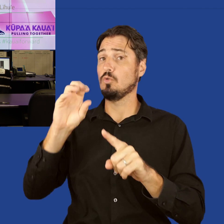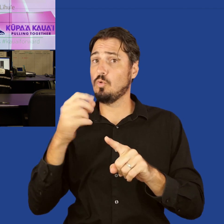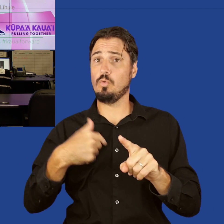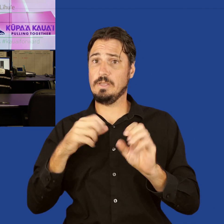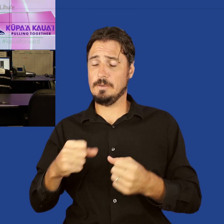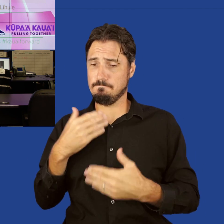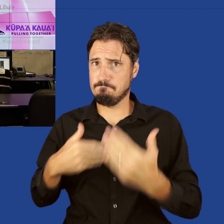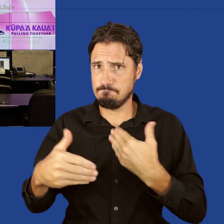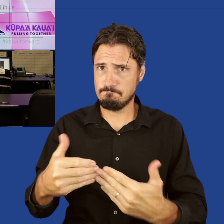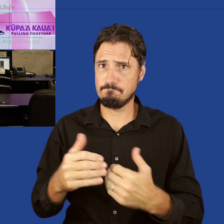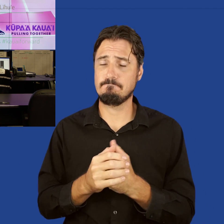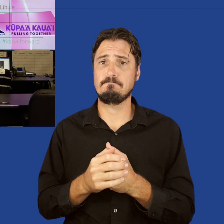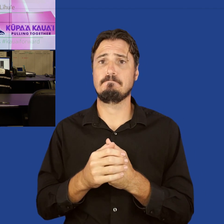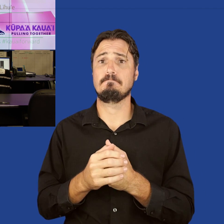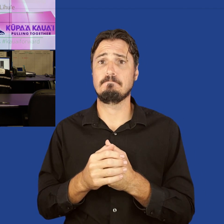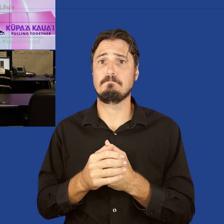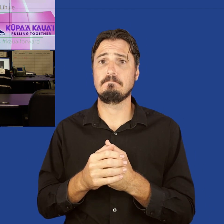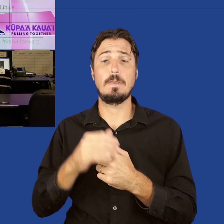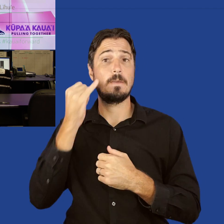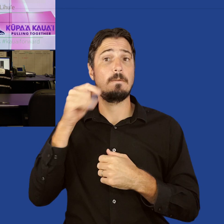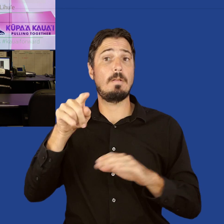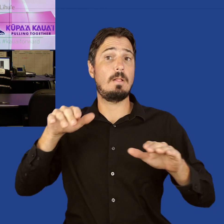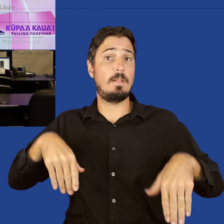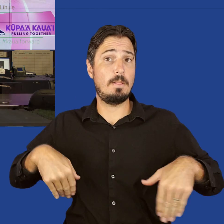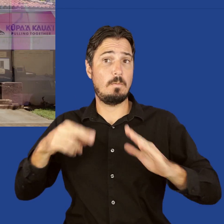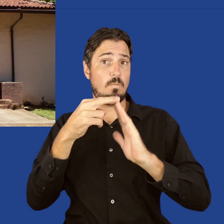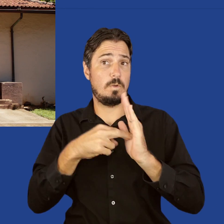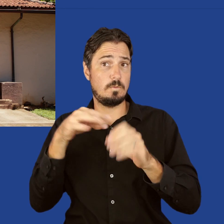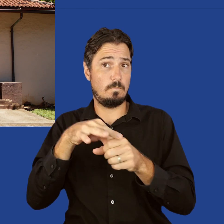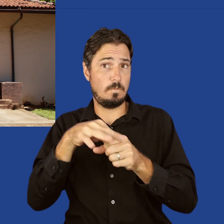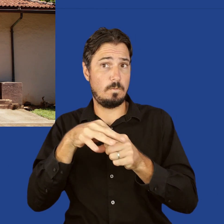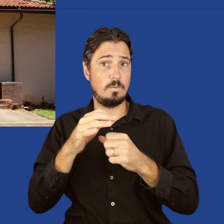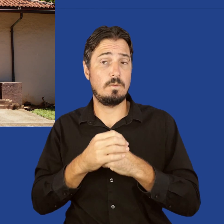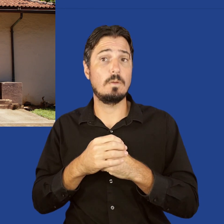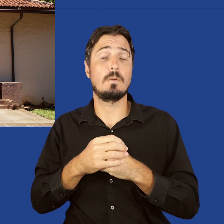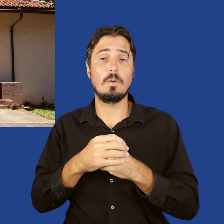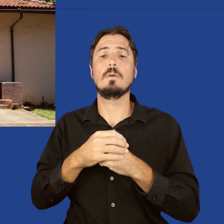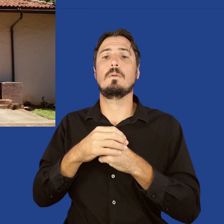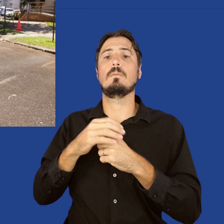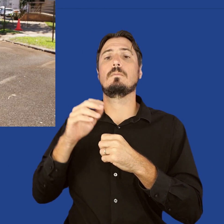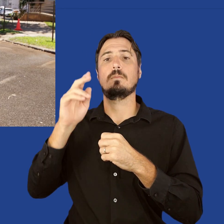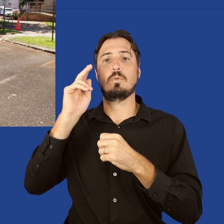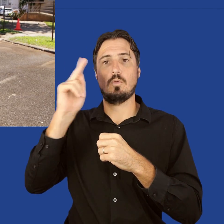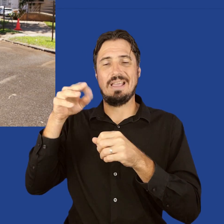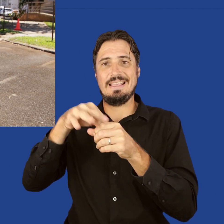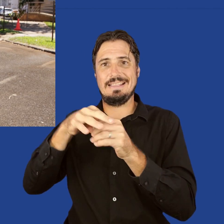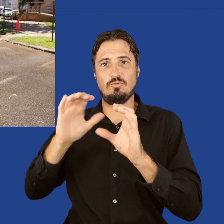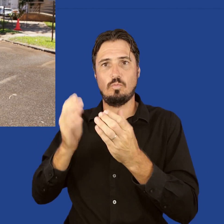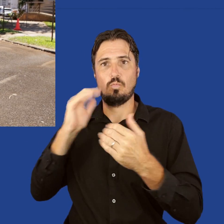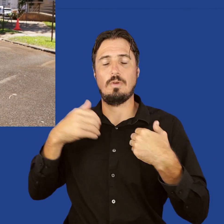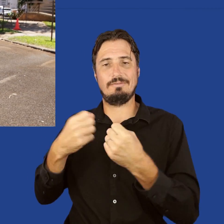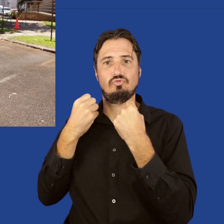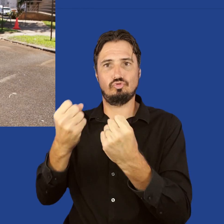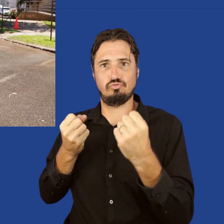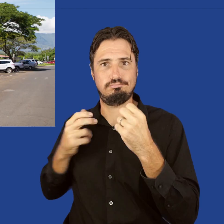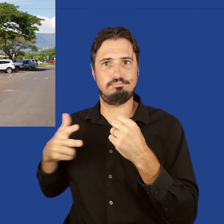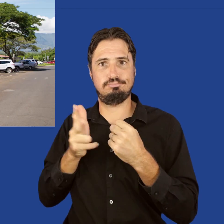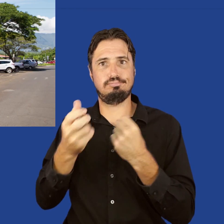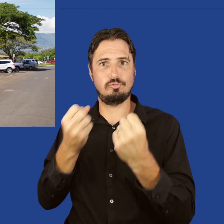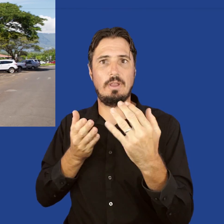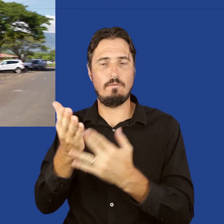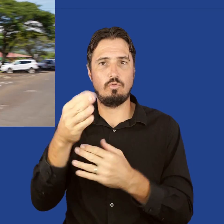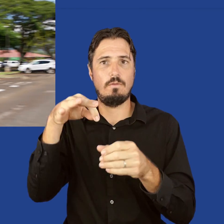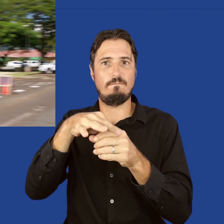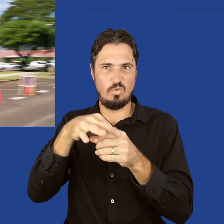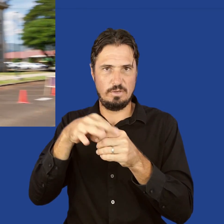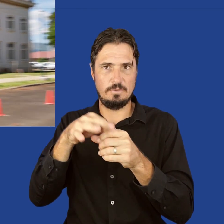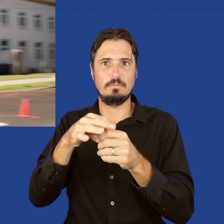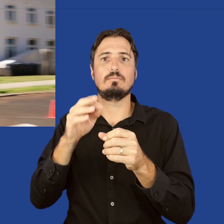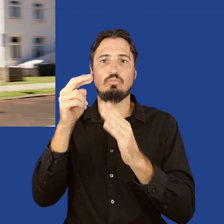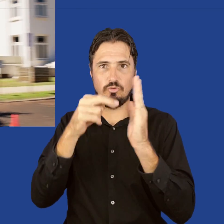If you have not yet registered to vote, the Elections Division of the Office of the County Clerk will hold drive-thru voter registration services in the back parking area behind the Historic County